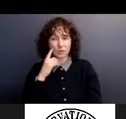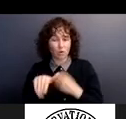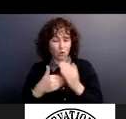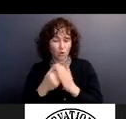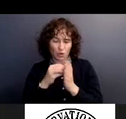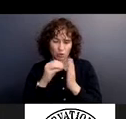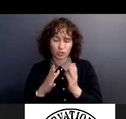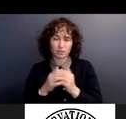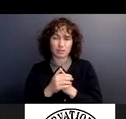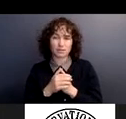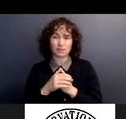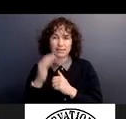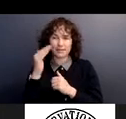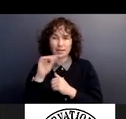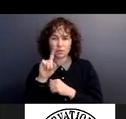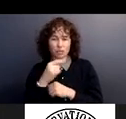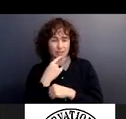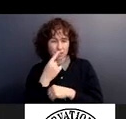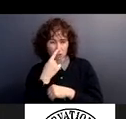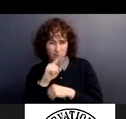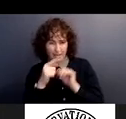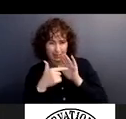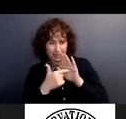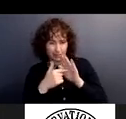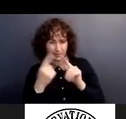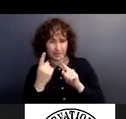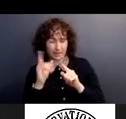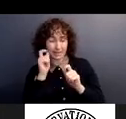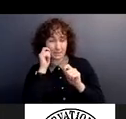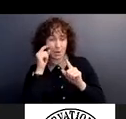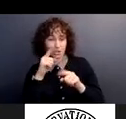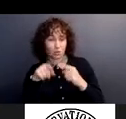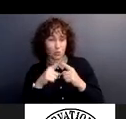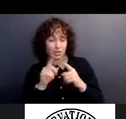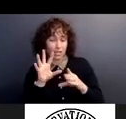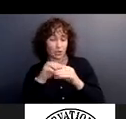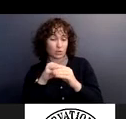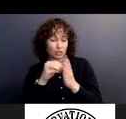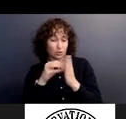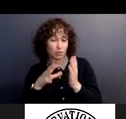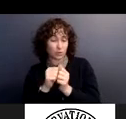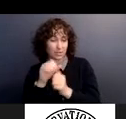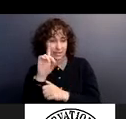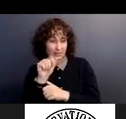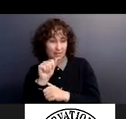And then the next question says, can you give an example of something that surprised you when including a student with a disability in music?